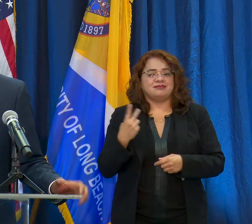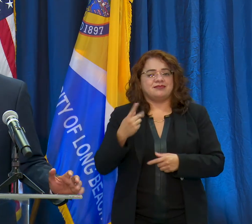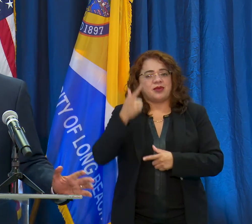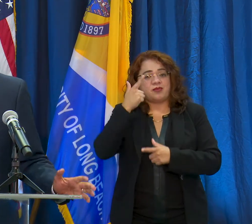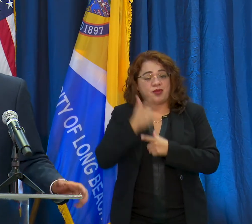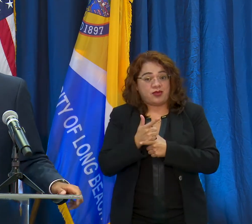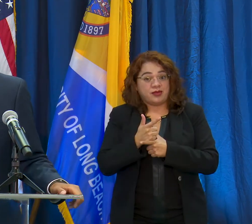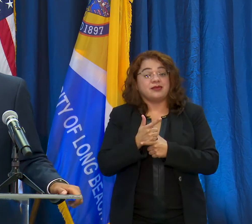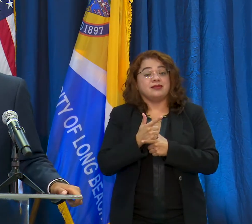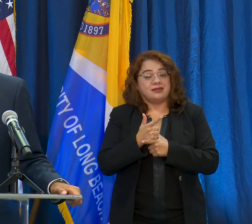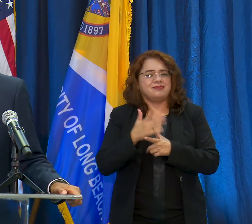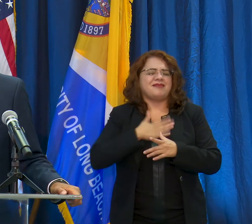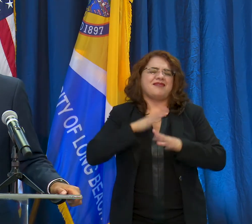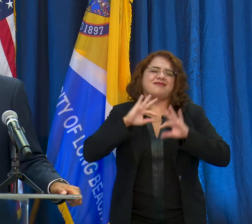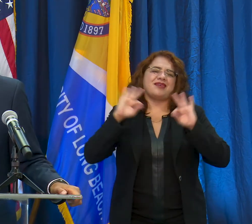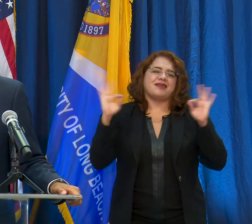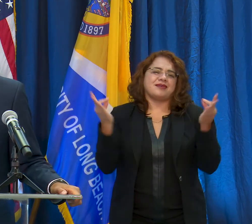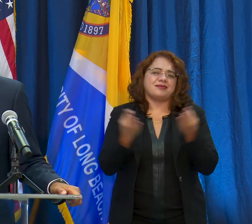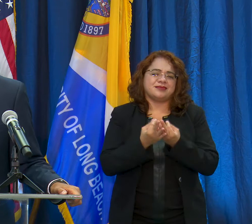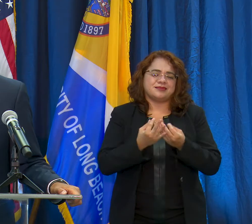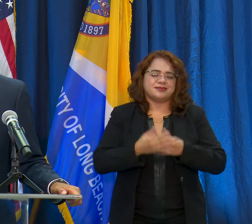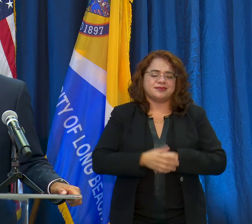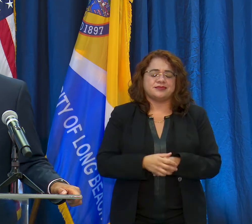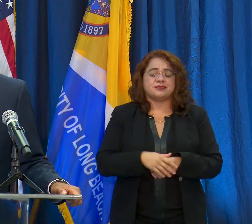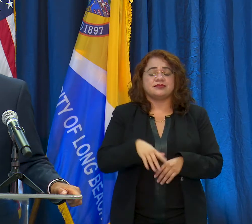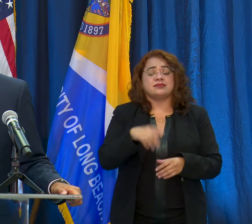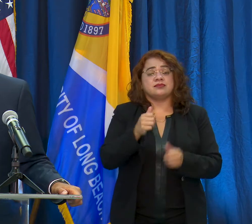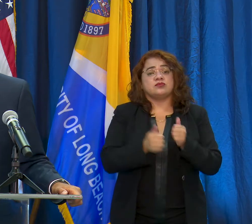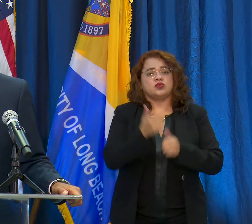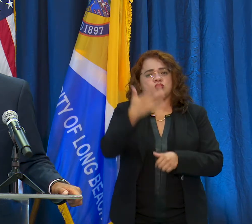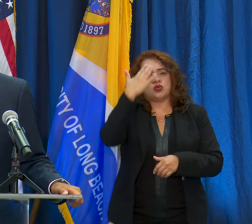most of you probably already know, my mother, Gaby O'Donnell, with a